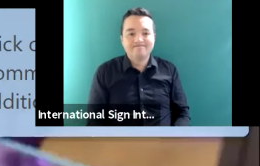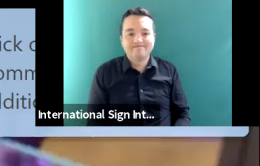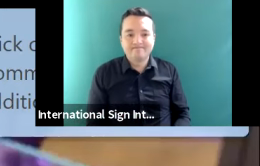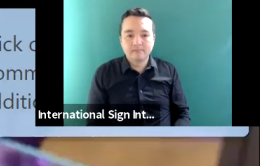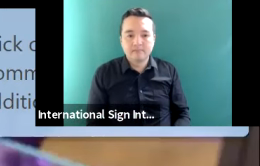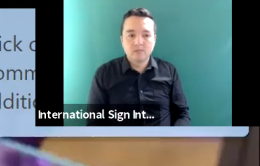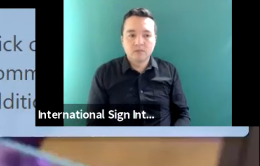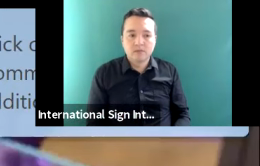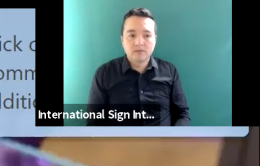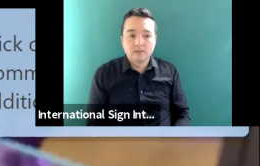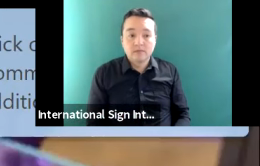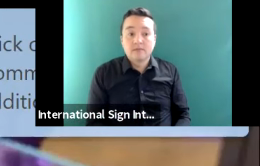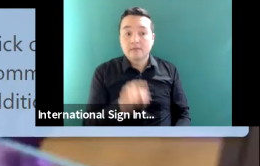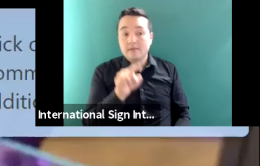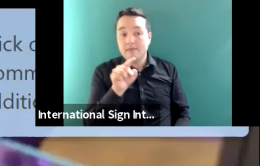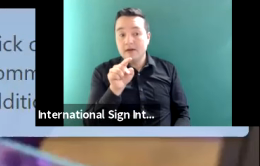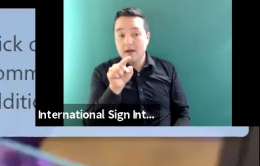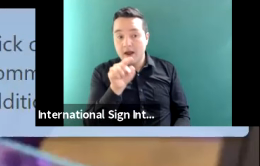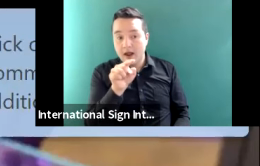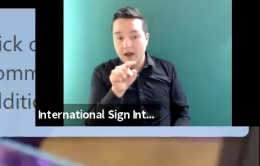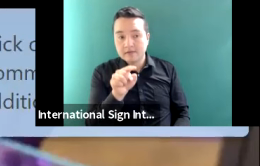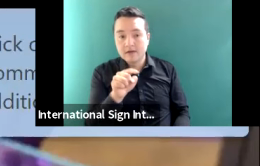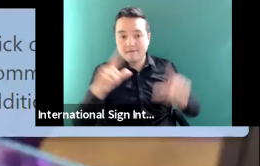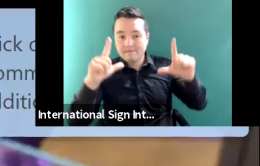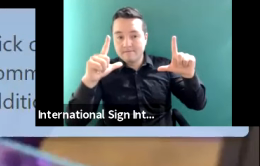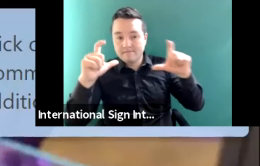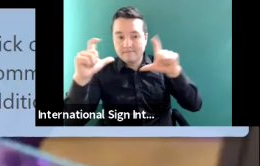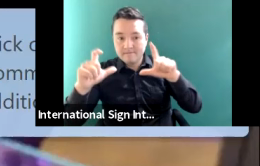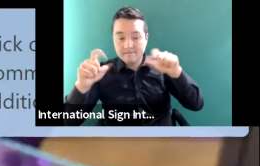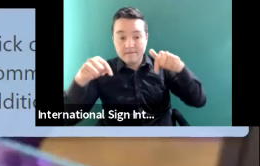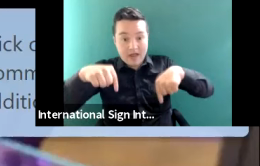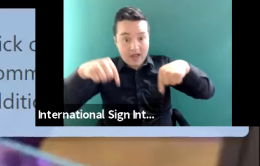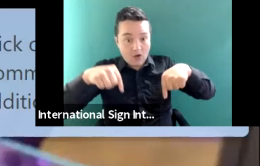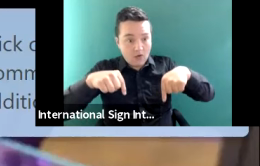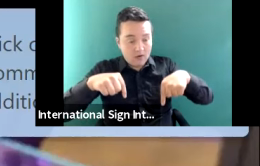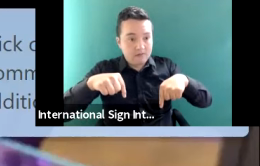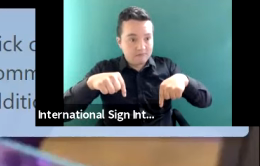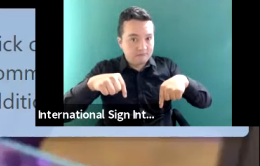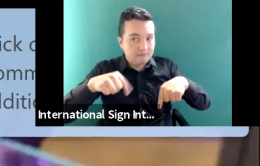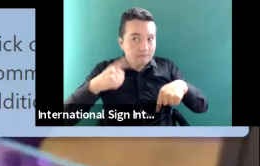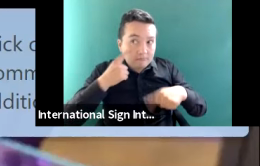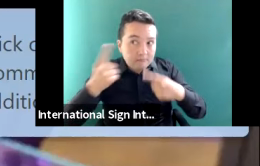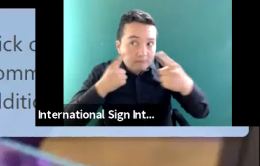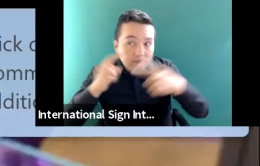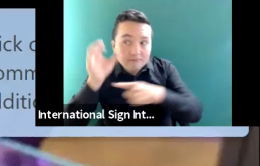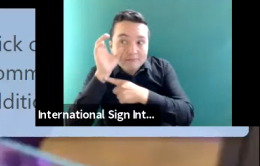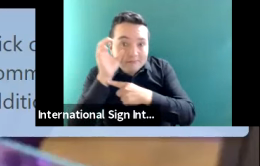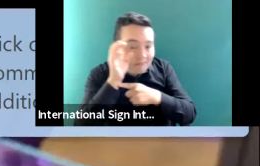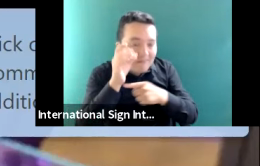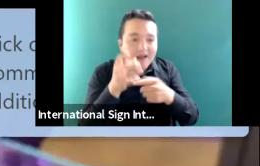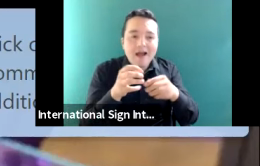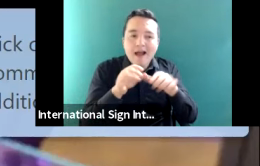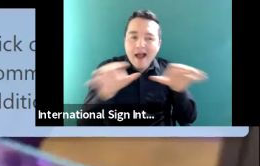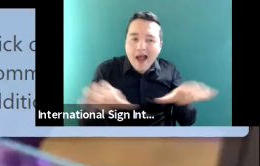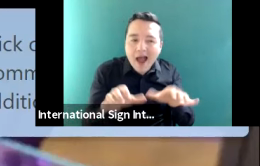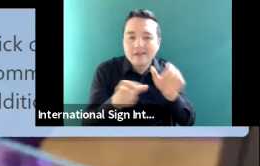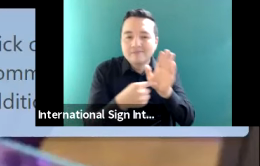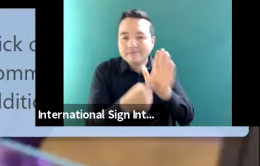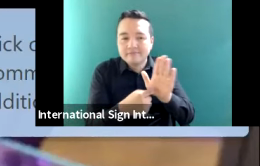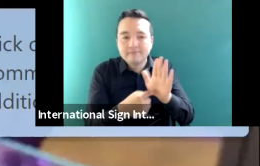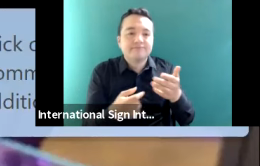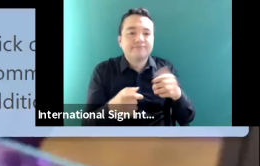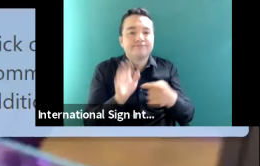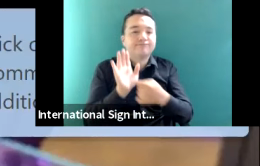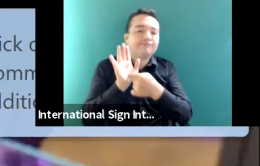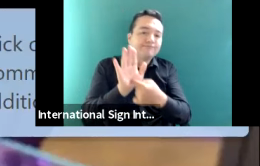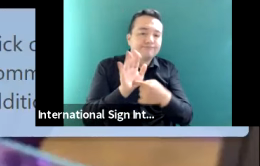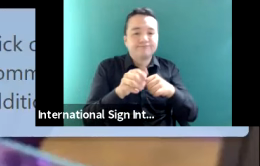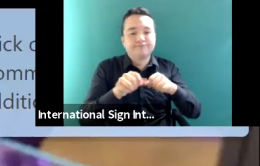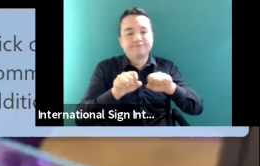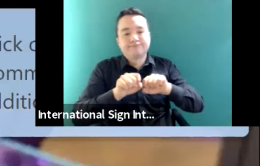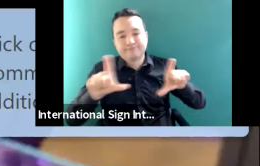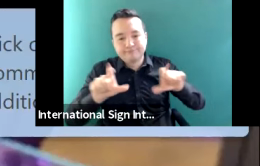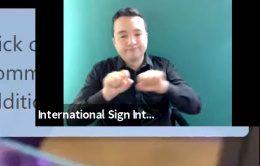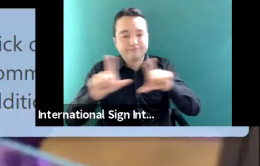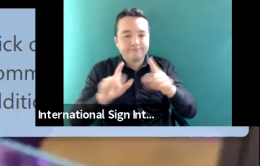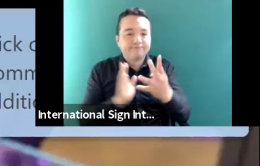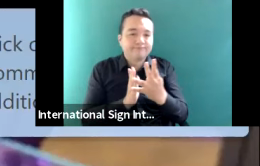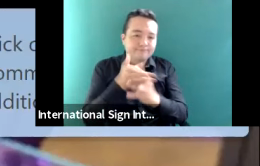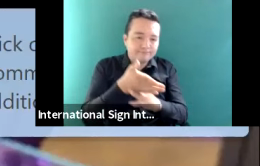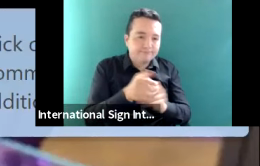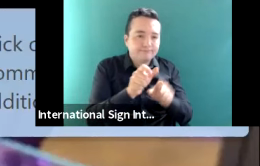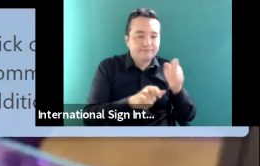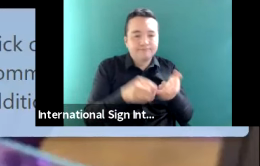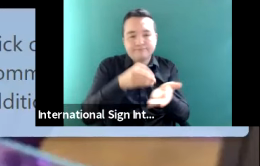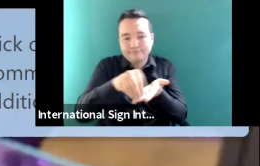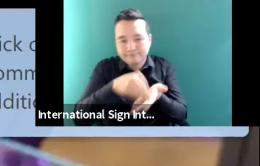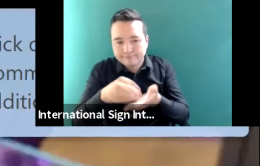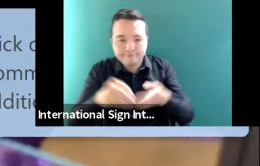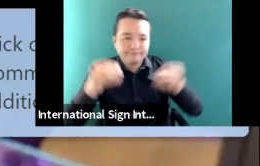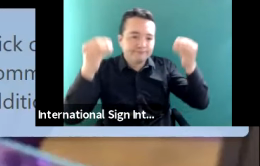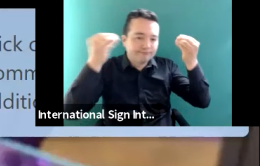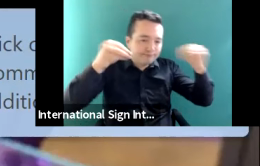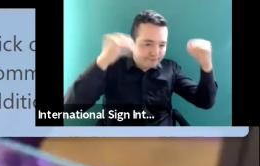This is what has been done up to today and the digital accessibility sector.